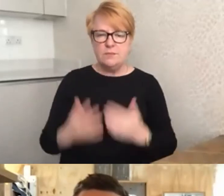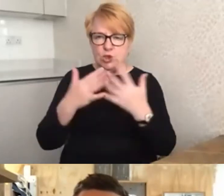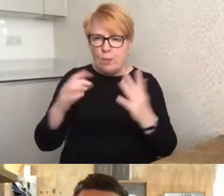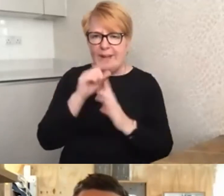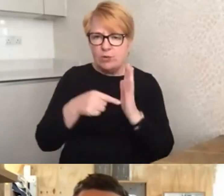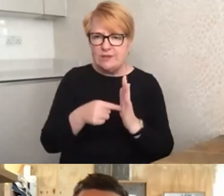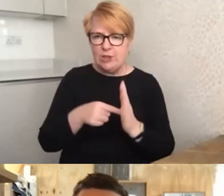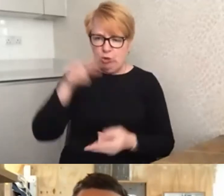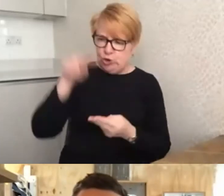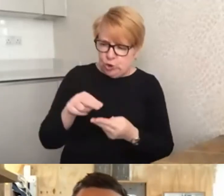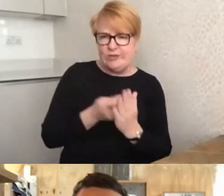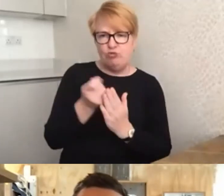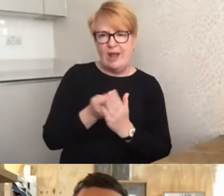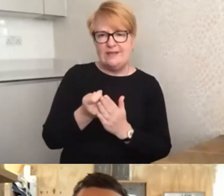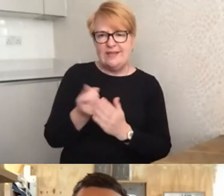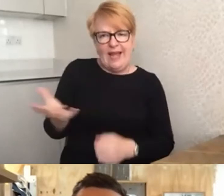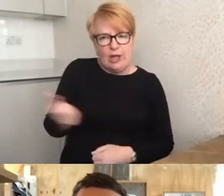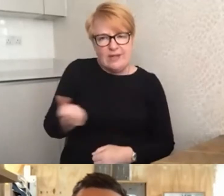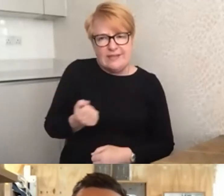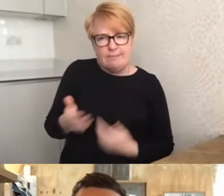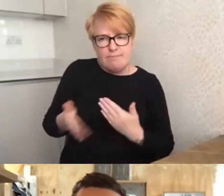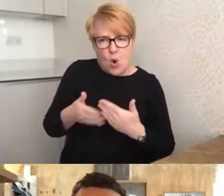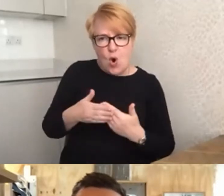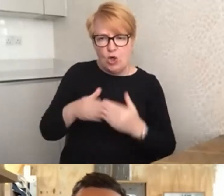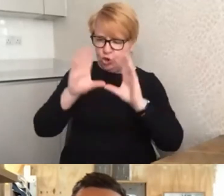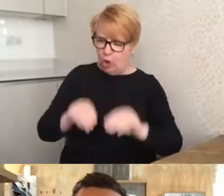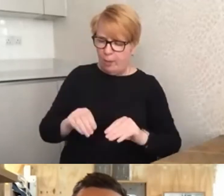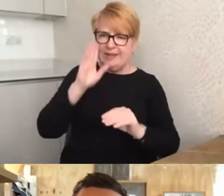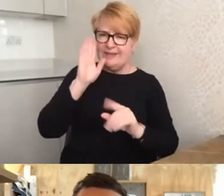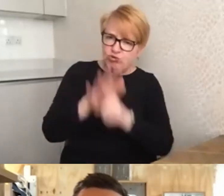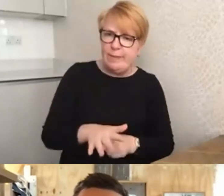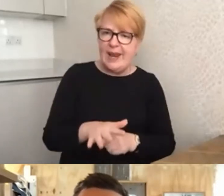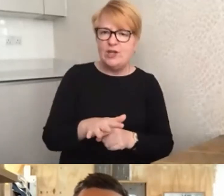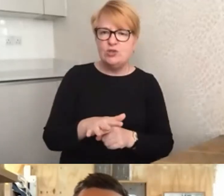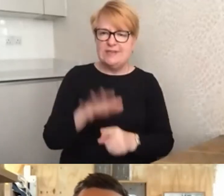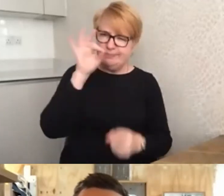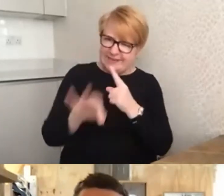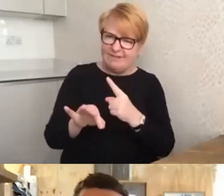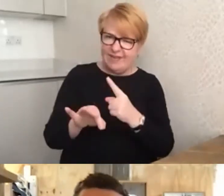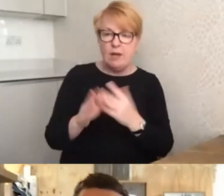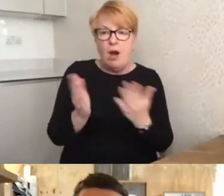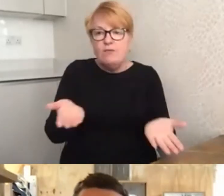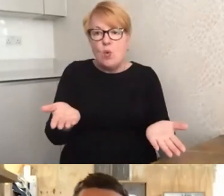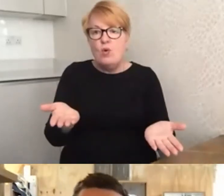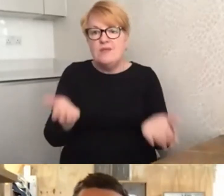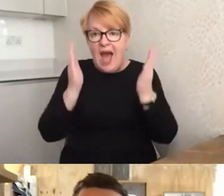increase the wages stop discrimination are incredibly focused, really specific, which they have to be I understand to act in the world.